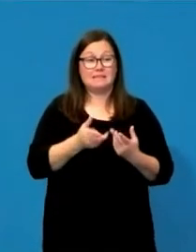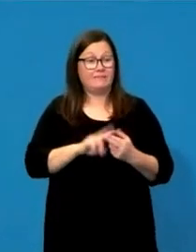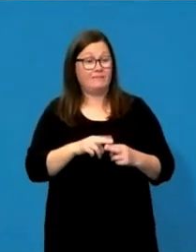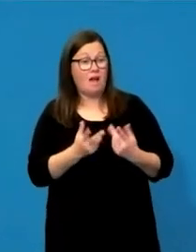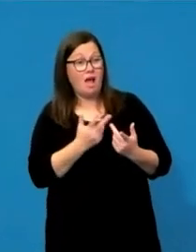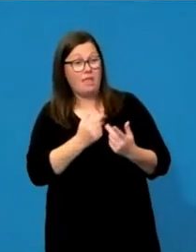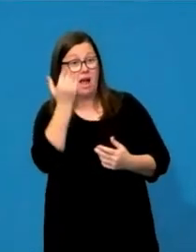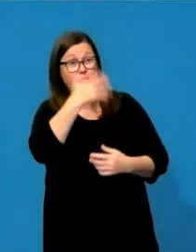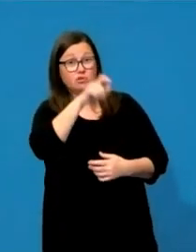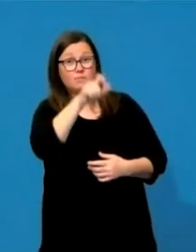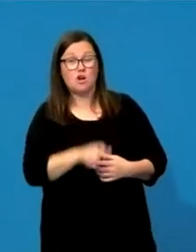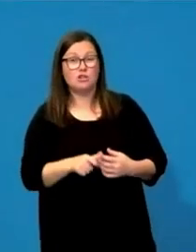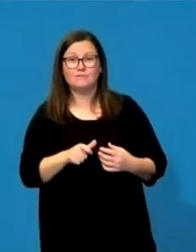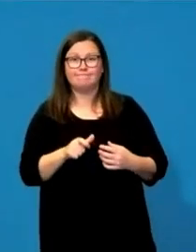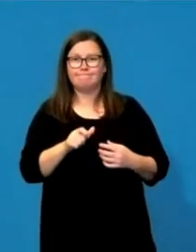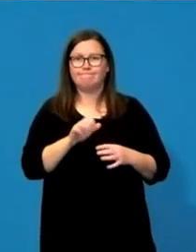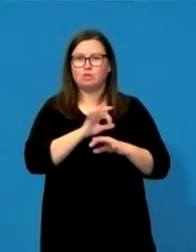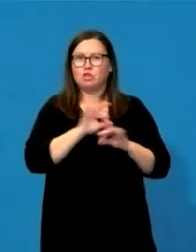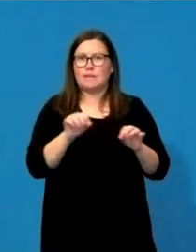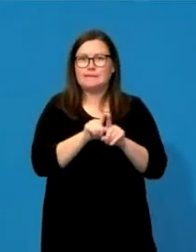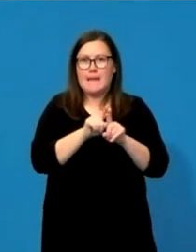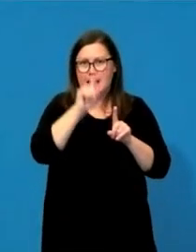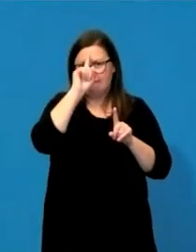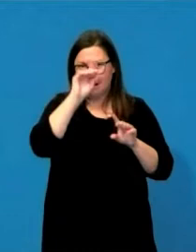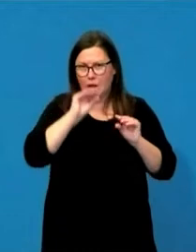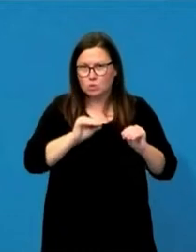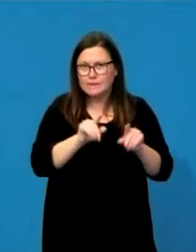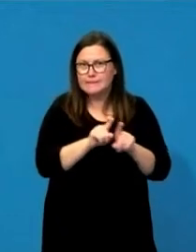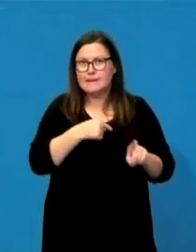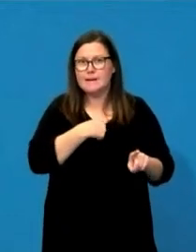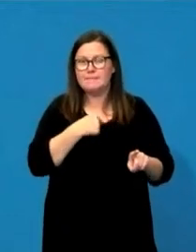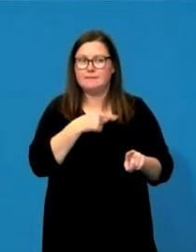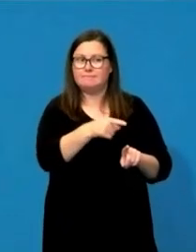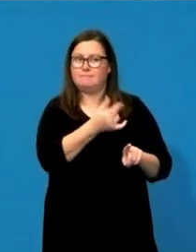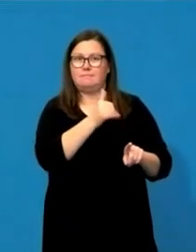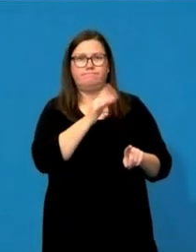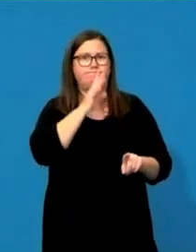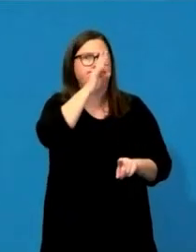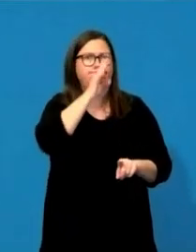skills that I have, they would not have understood any of the words that they were